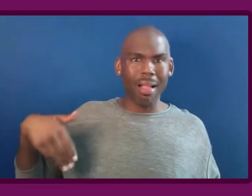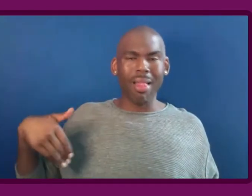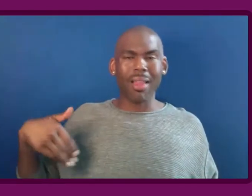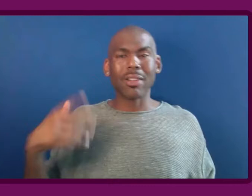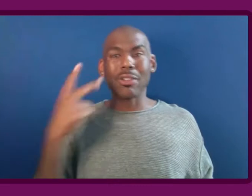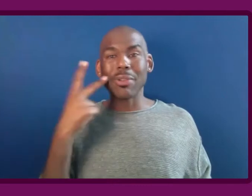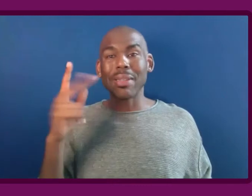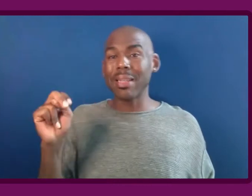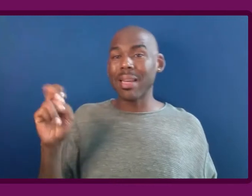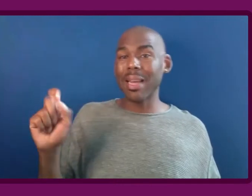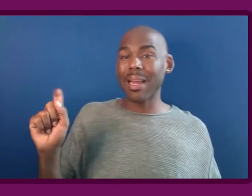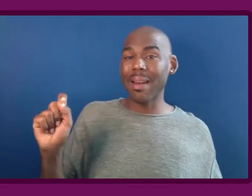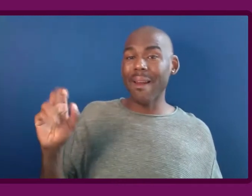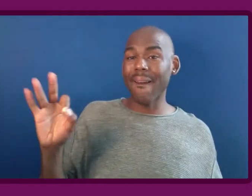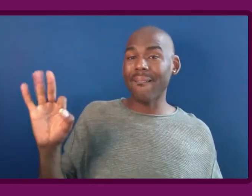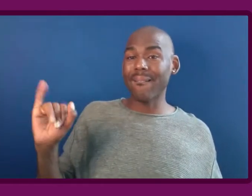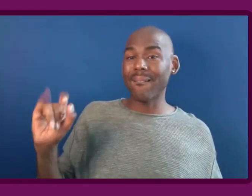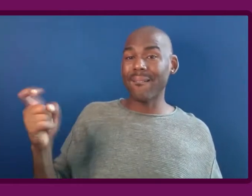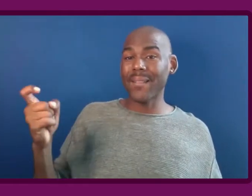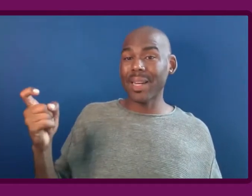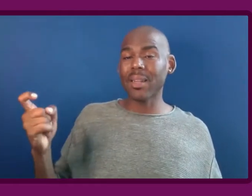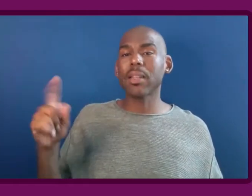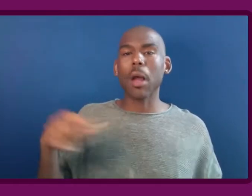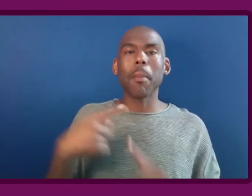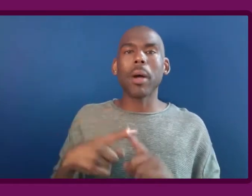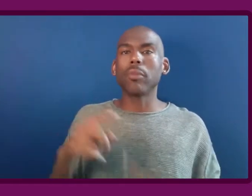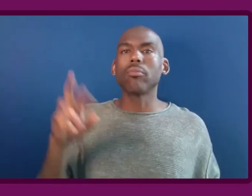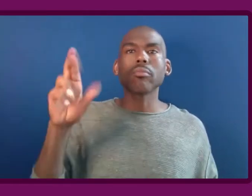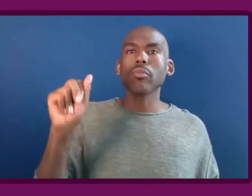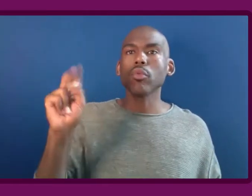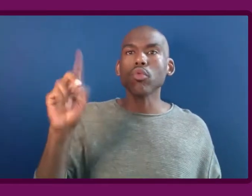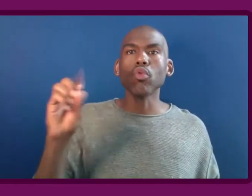stories that we see around Netflix, they're about men with disabilities,